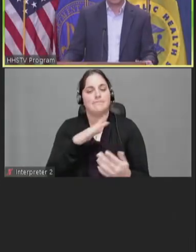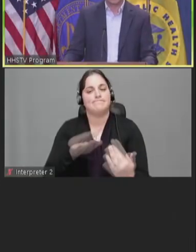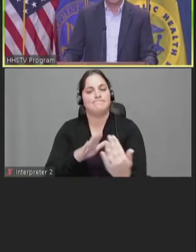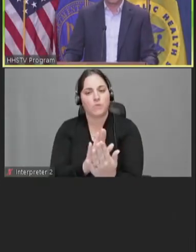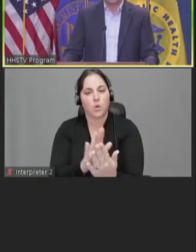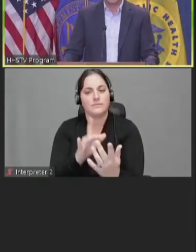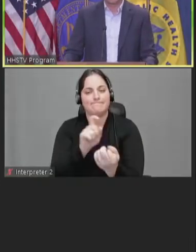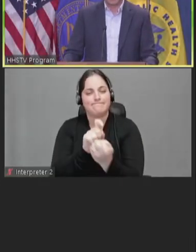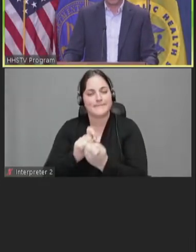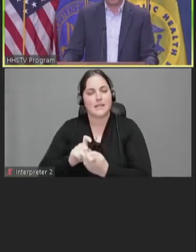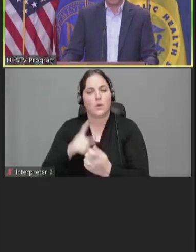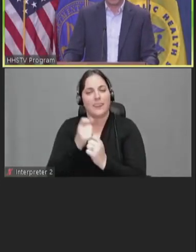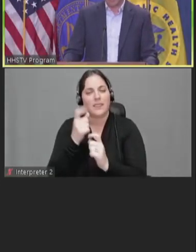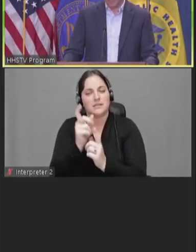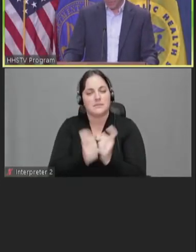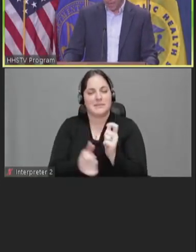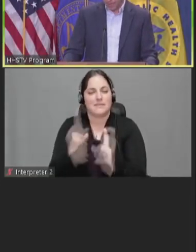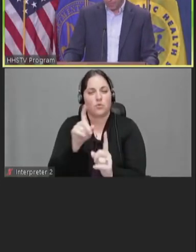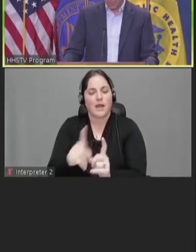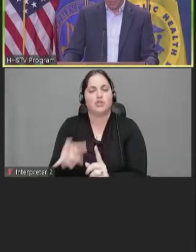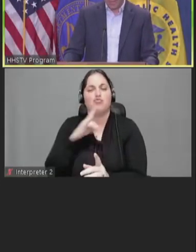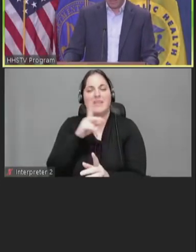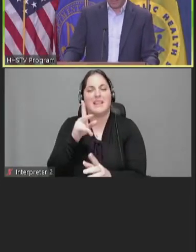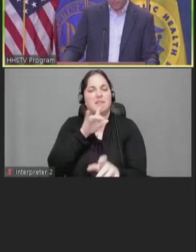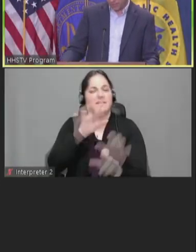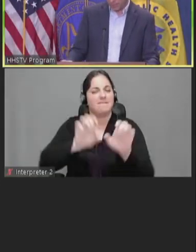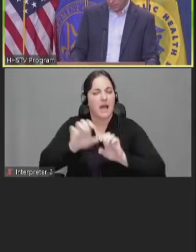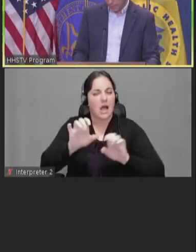and really evaluate different types of adjuvants in each case.